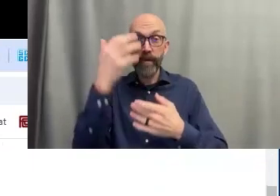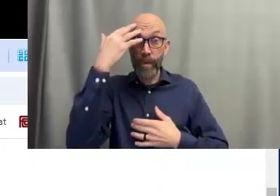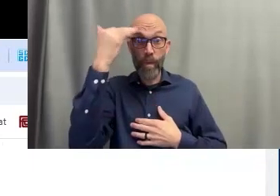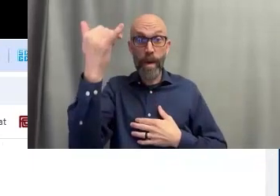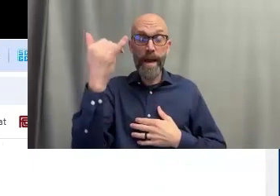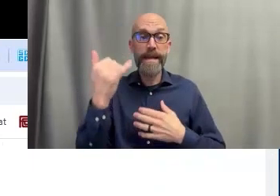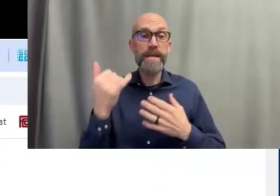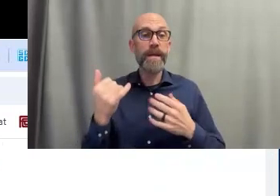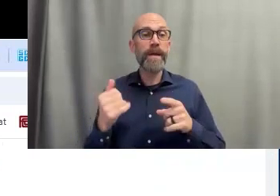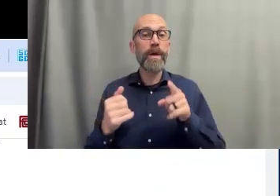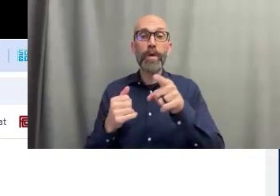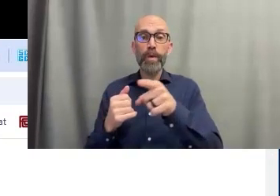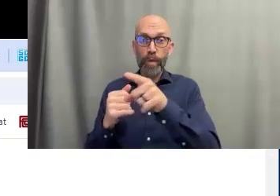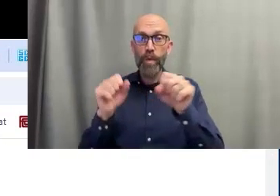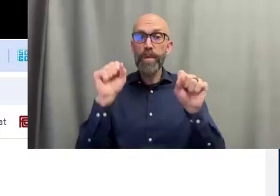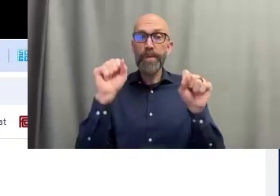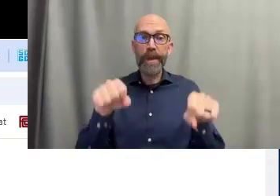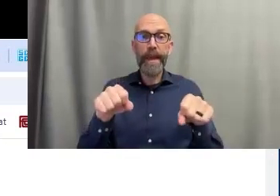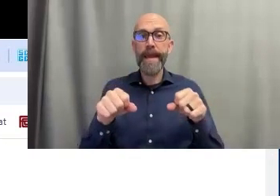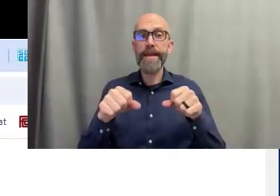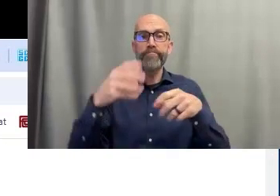you can scroll through